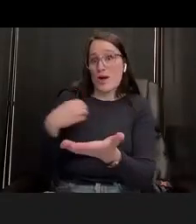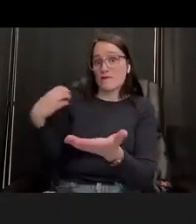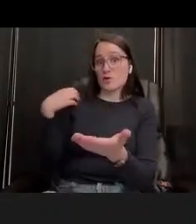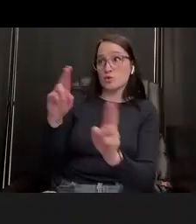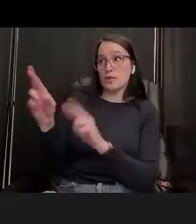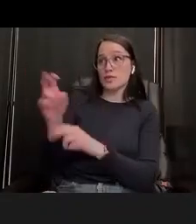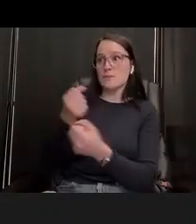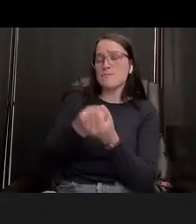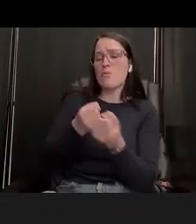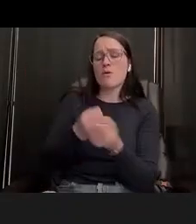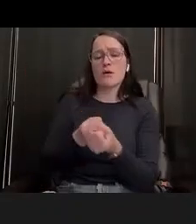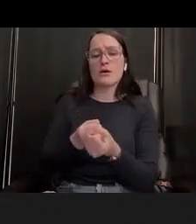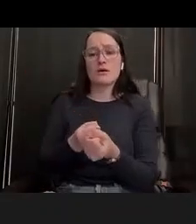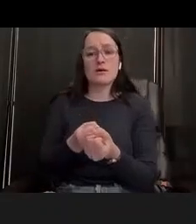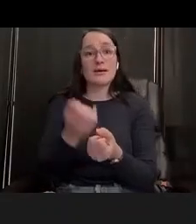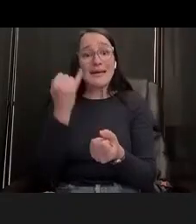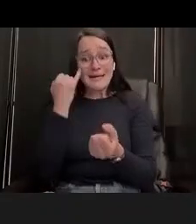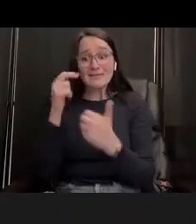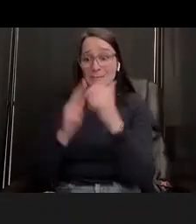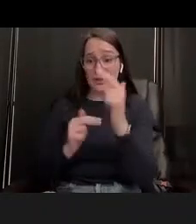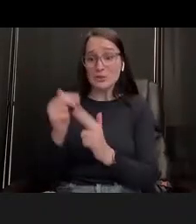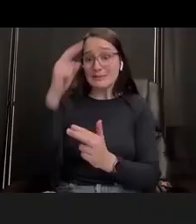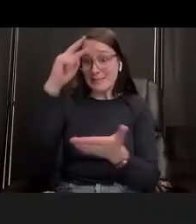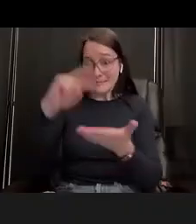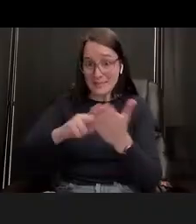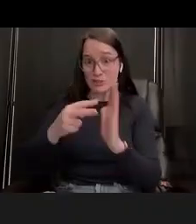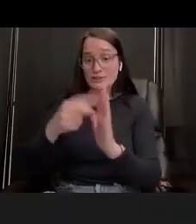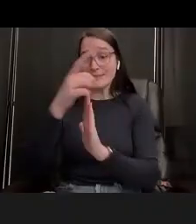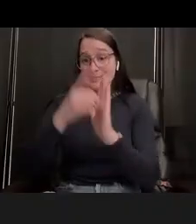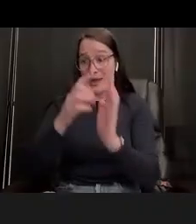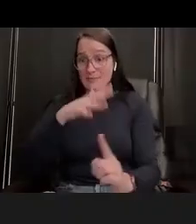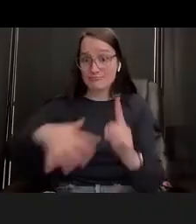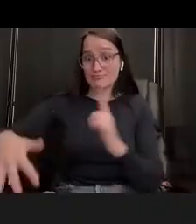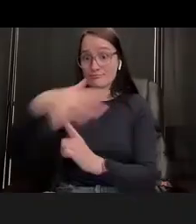are intentionally designed to care, these can now support the job coaches to support even